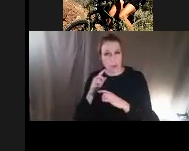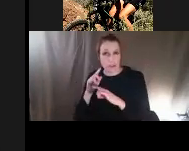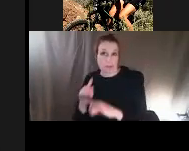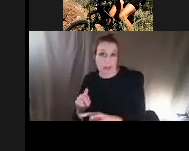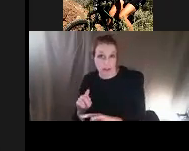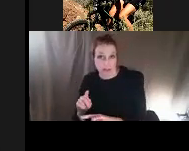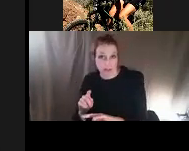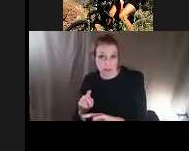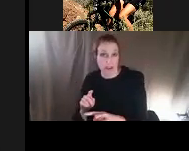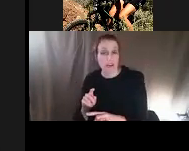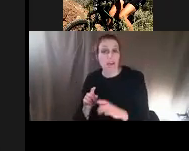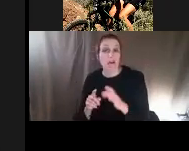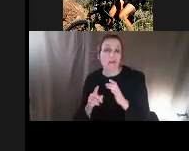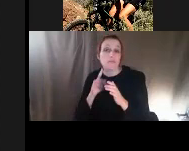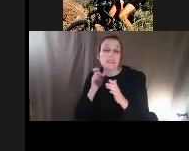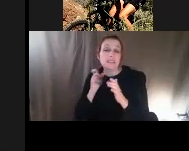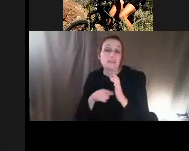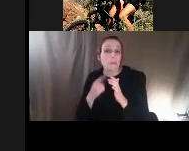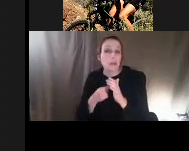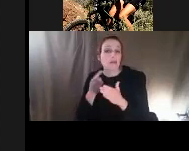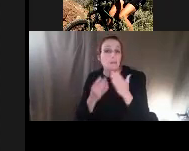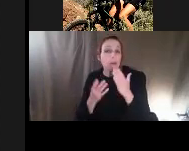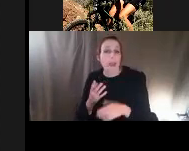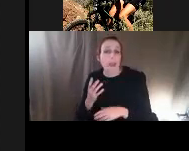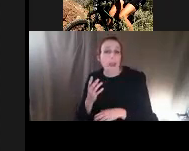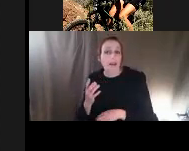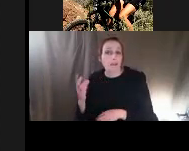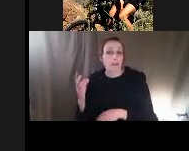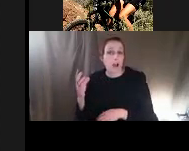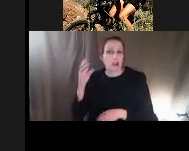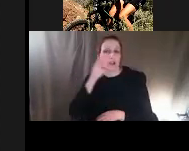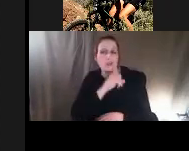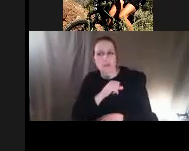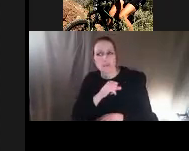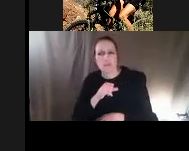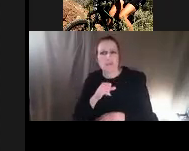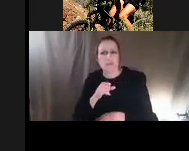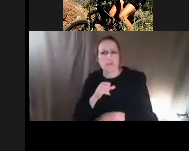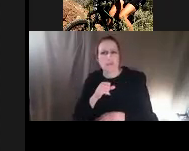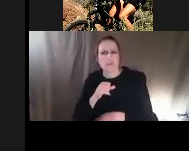assumptions about, "Hm that's that's it. That's your trauma? That's all you're doing?"